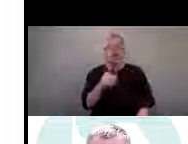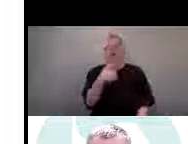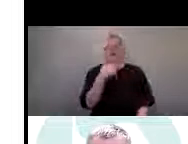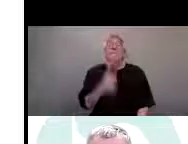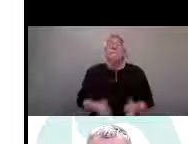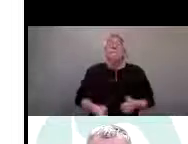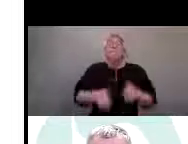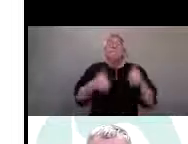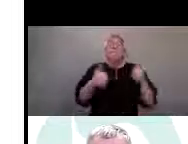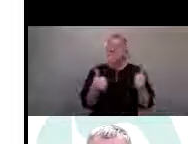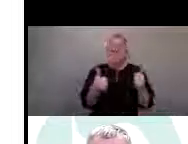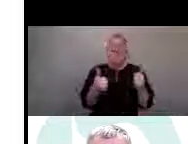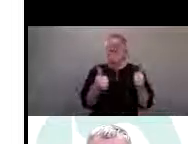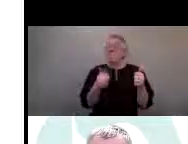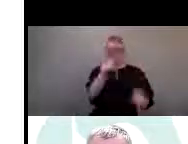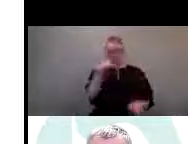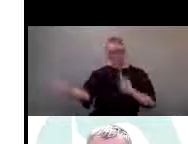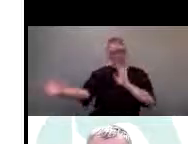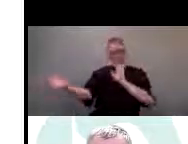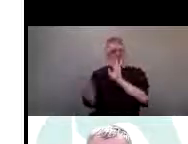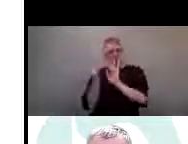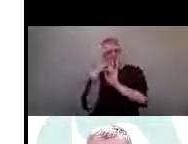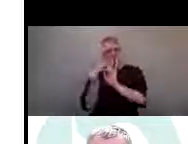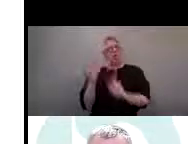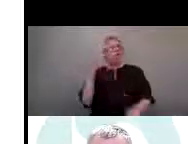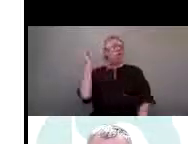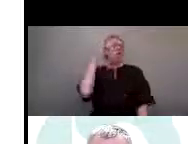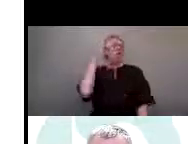To get a clearer established